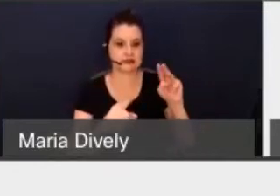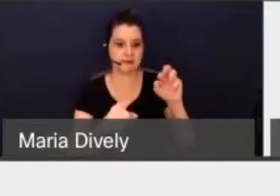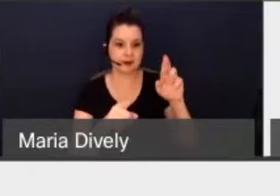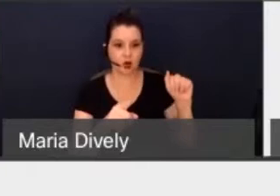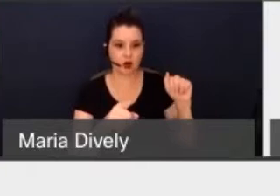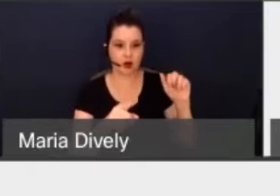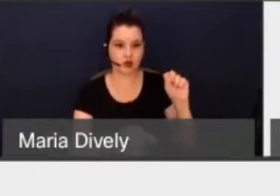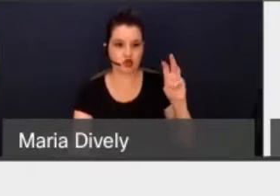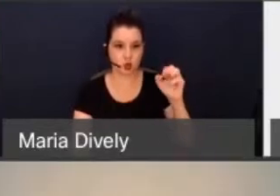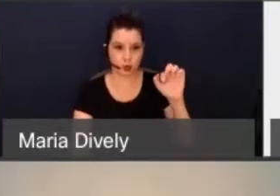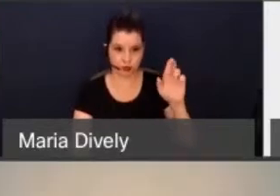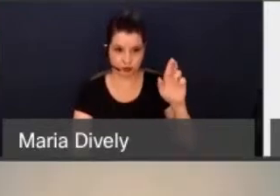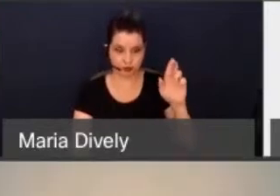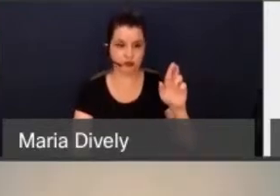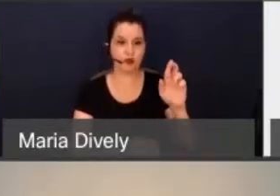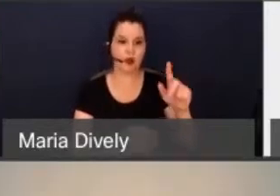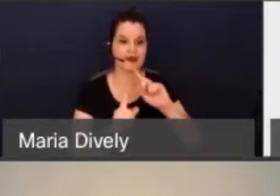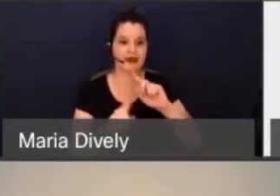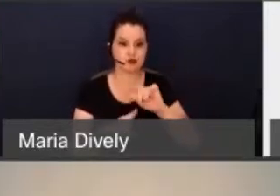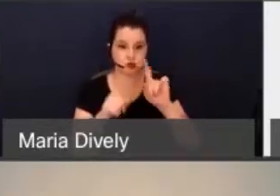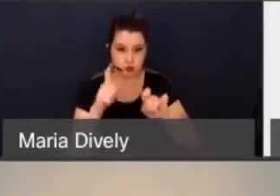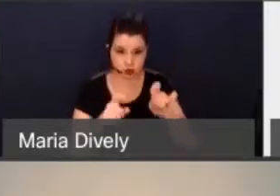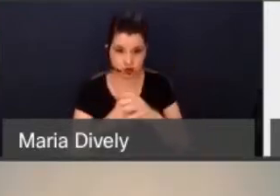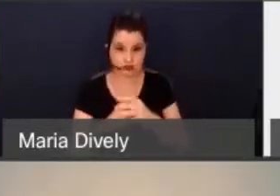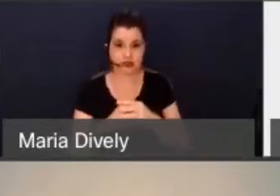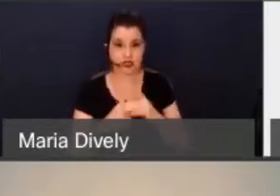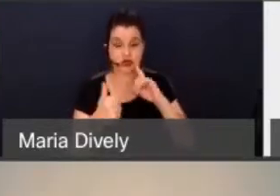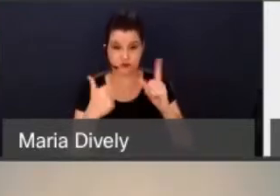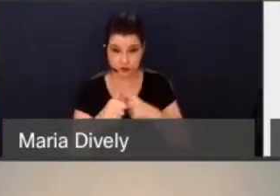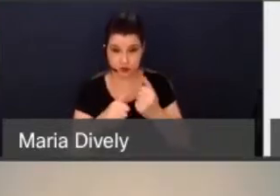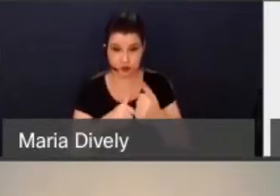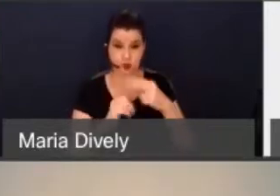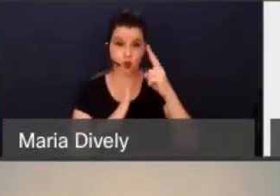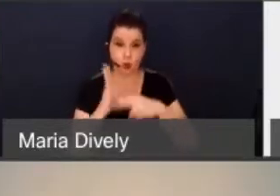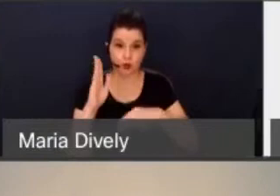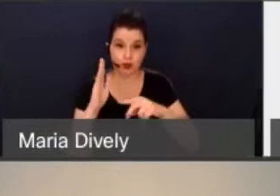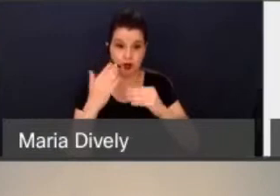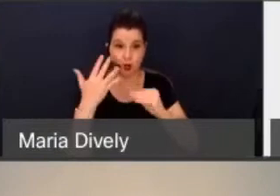This is Tamara Sawyer and I'll be answering your questions. So the first one about reading order,